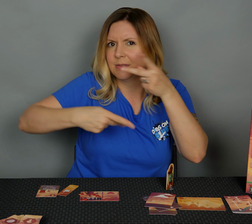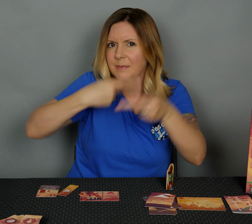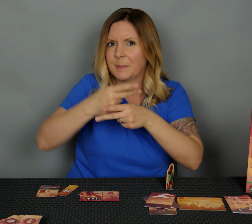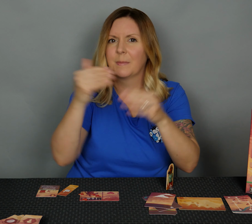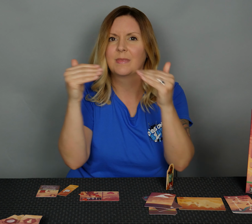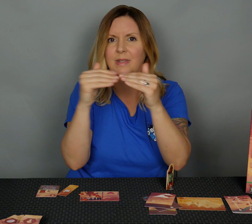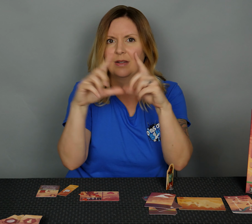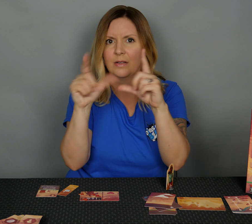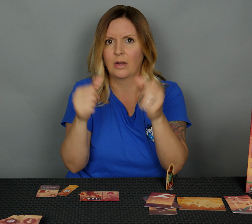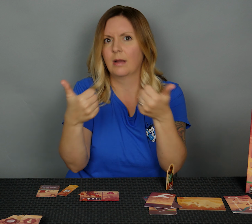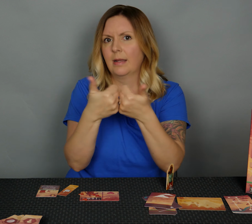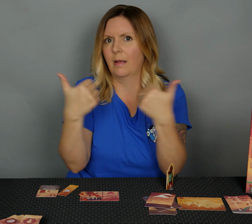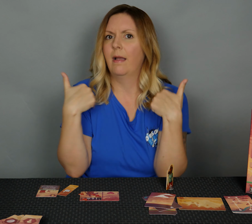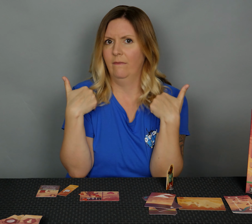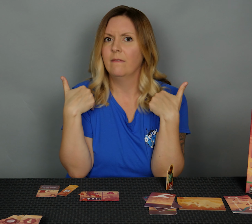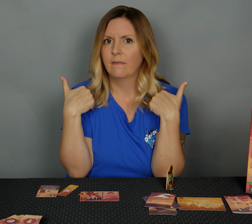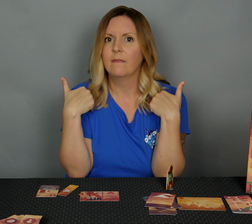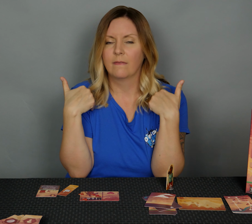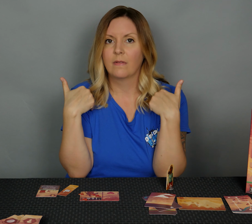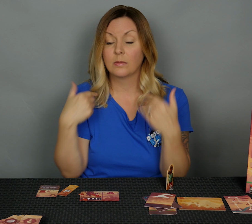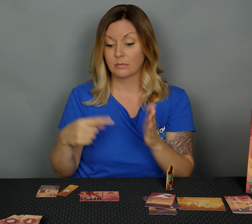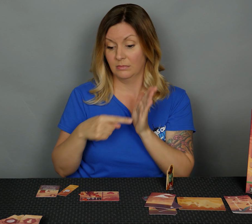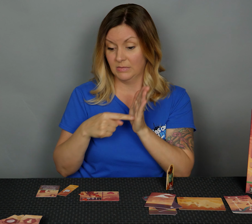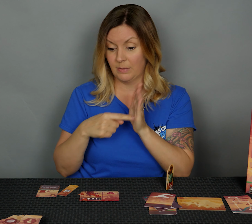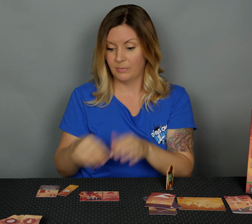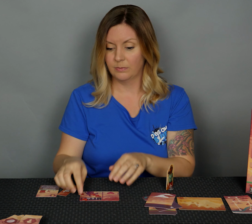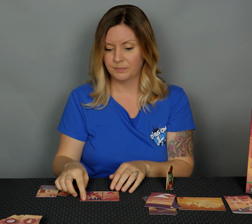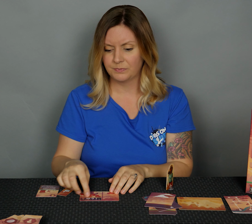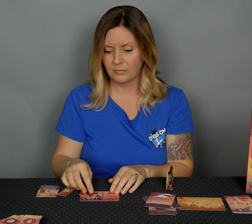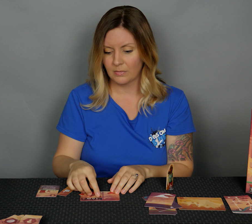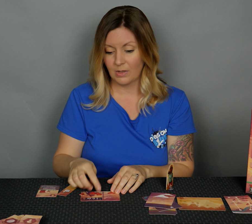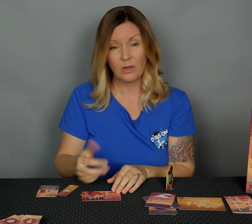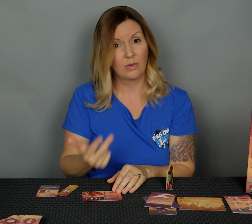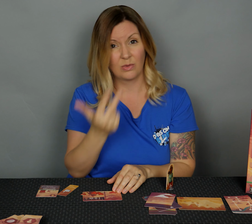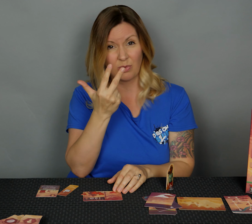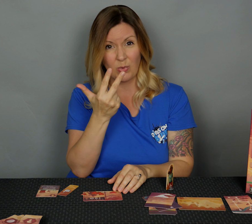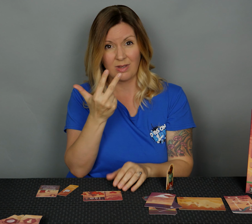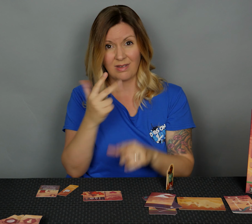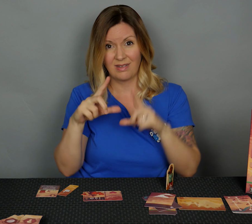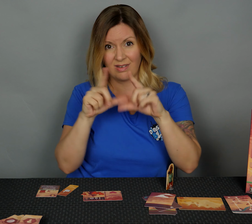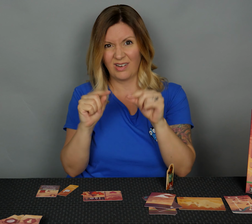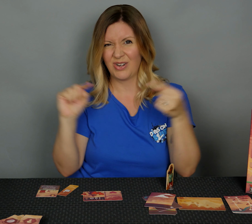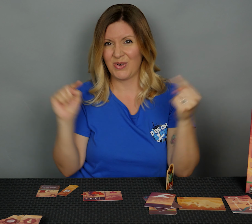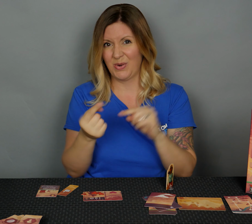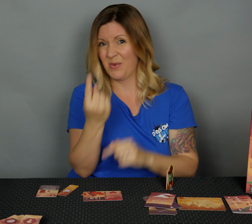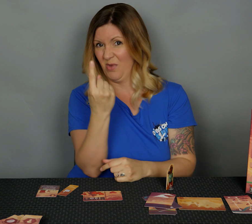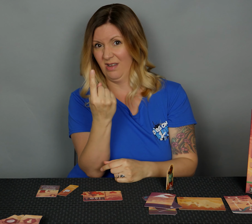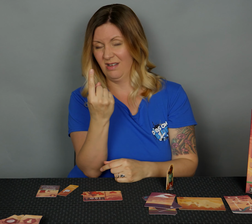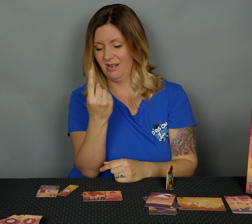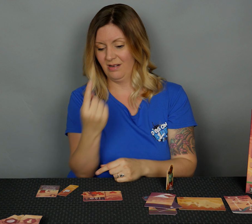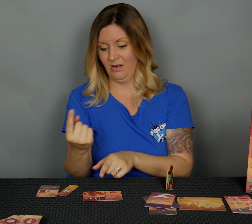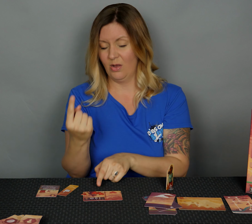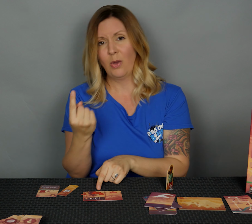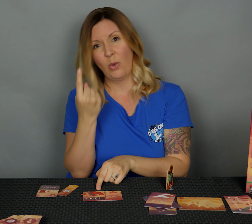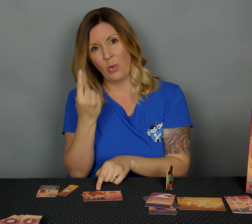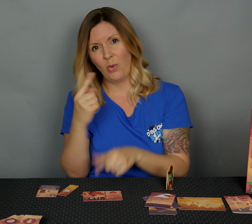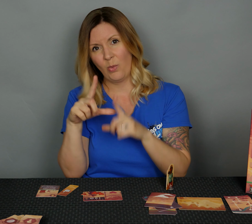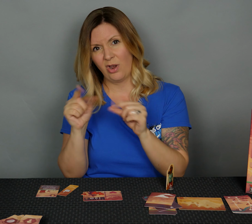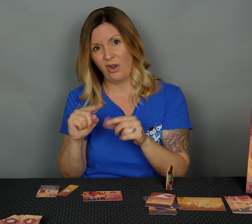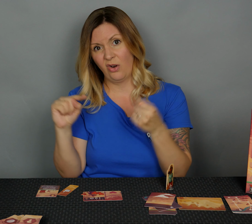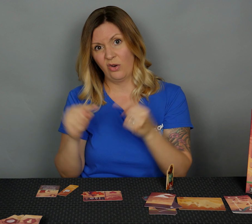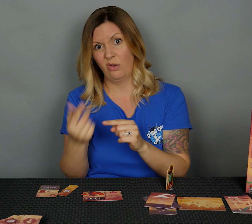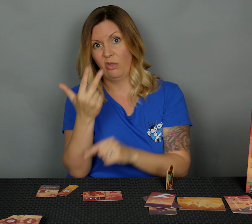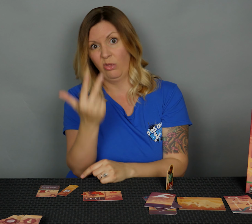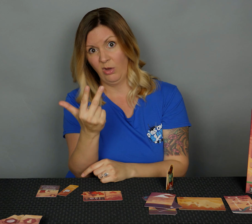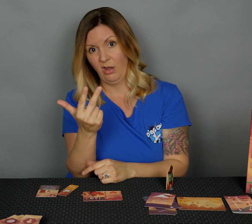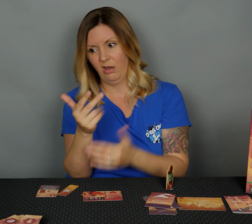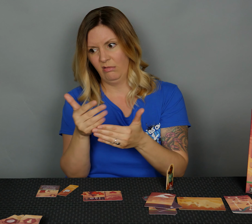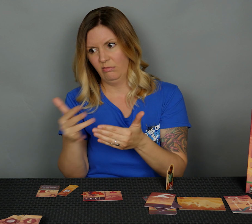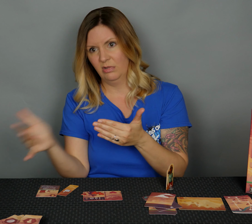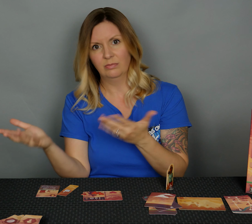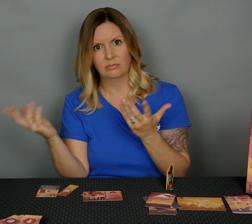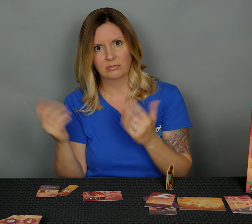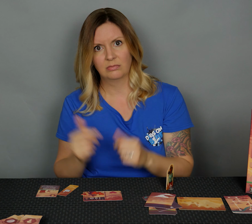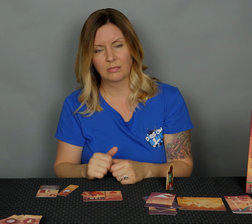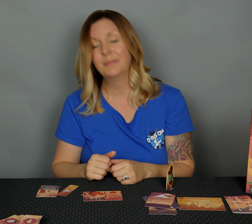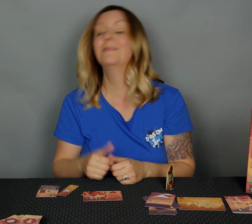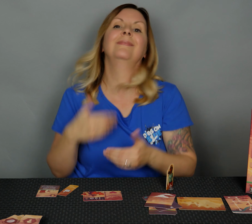For instance, 3 cards will cause one injury, 1 card will cause 3 injuries, and so on.